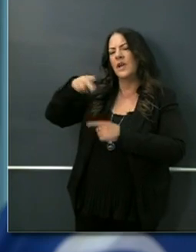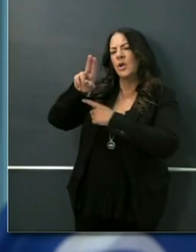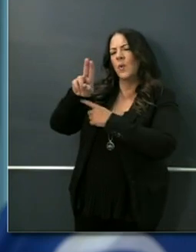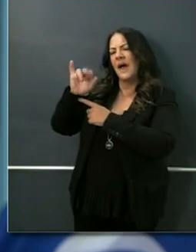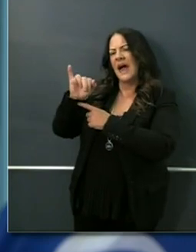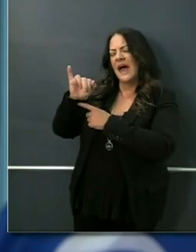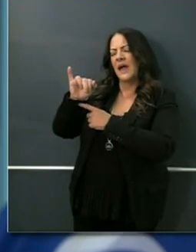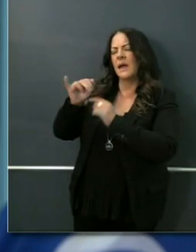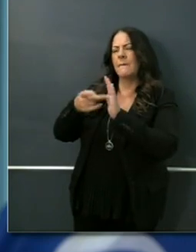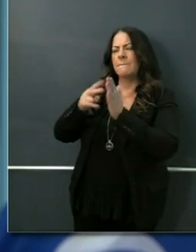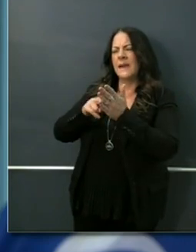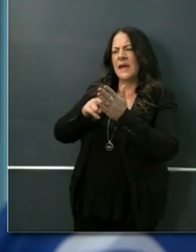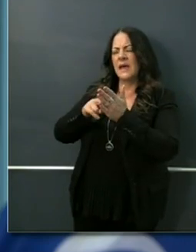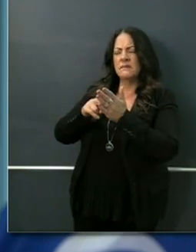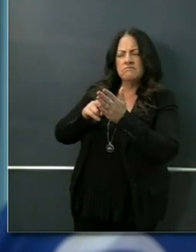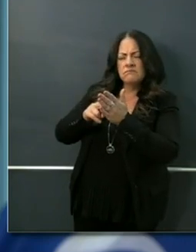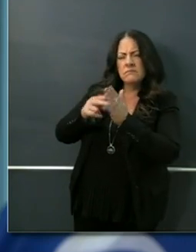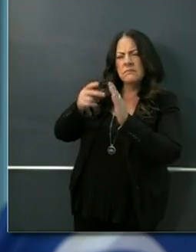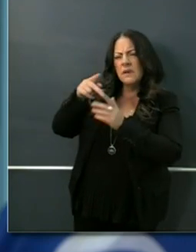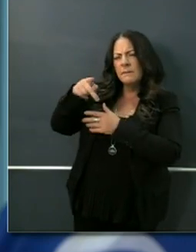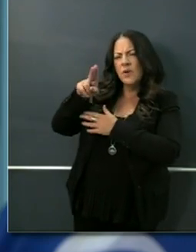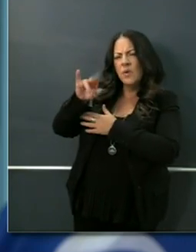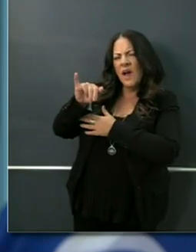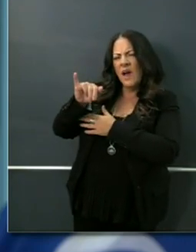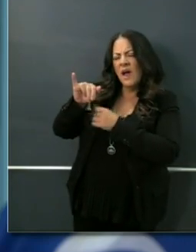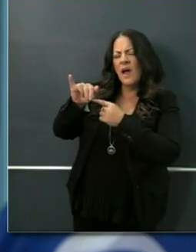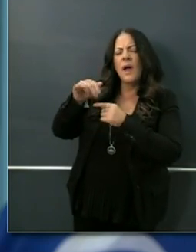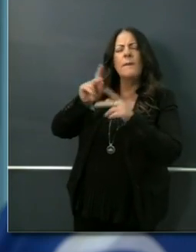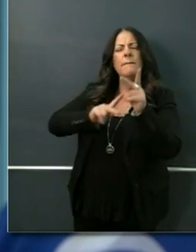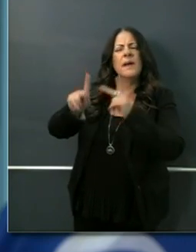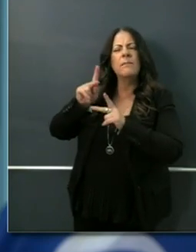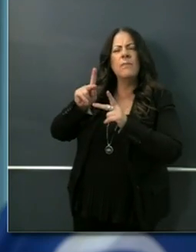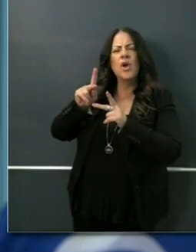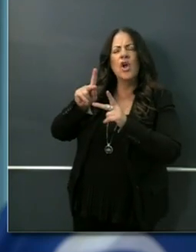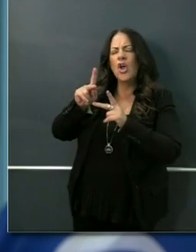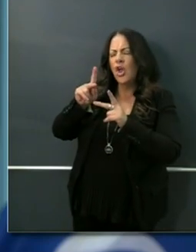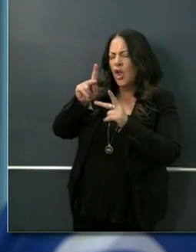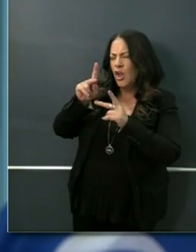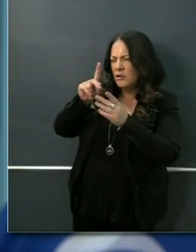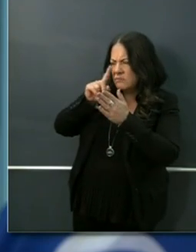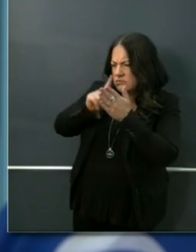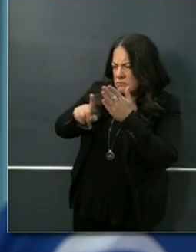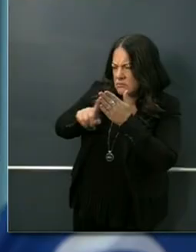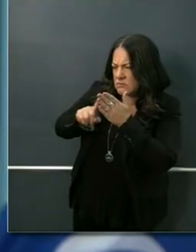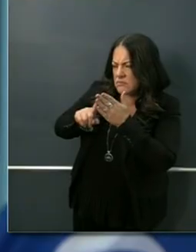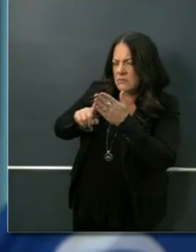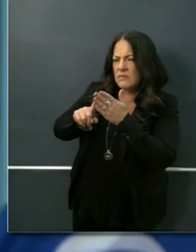WHAT HAPPENED WAS IT SIGNIFICANT AND WHAT WE CALL PUI